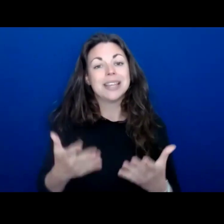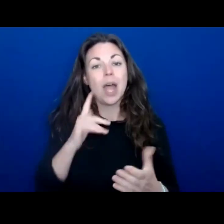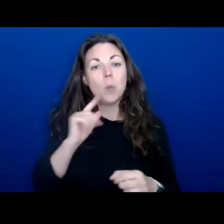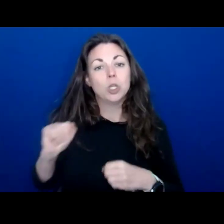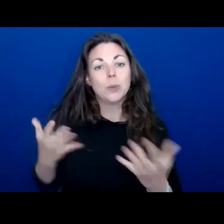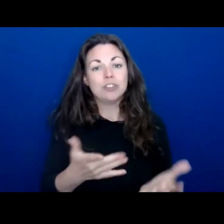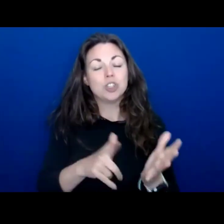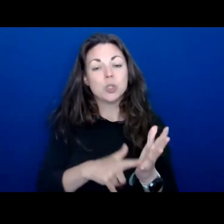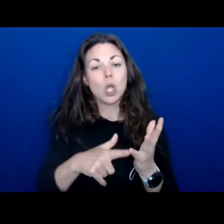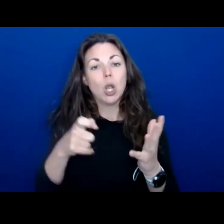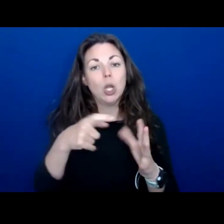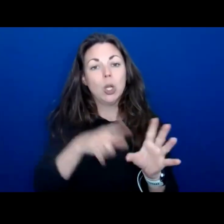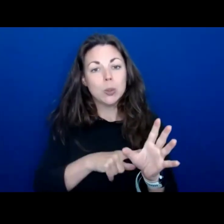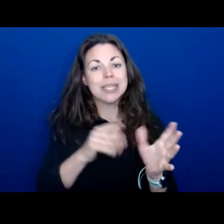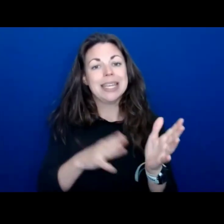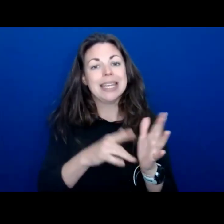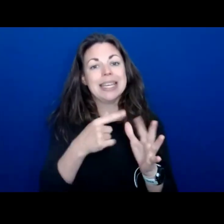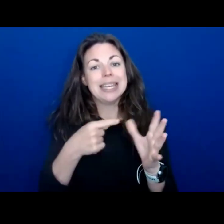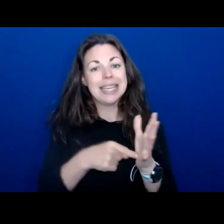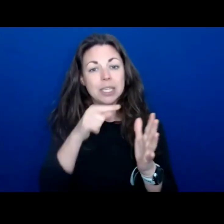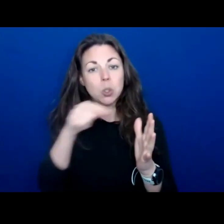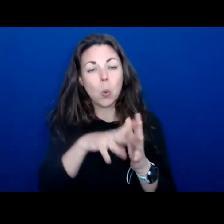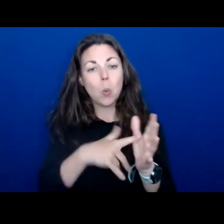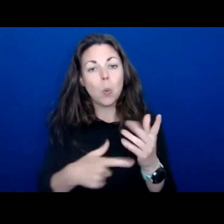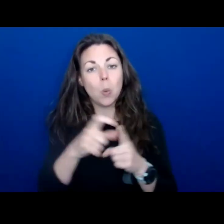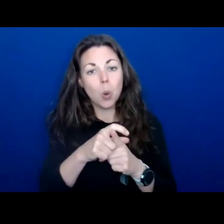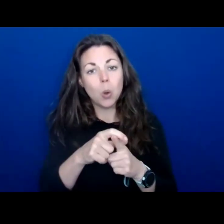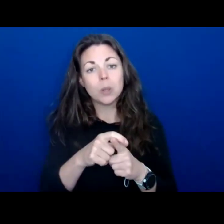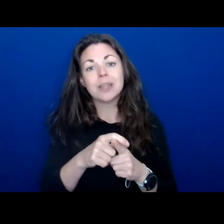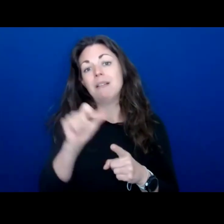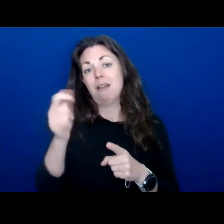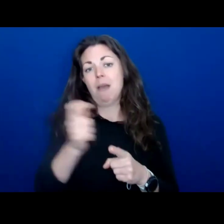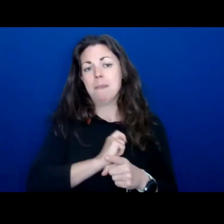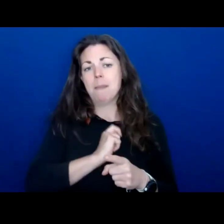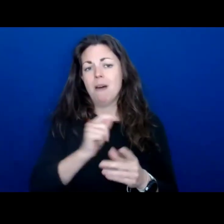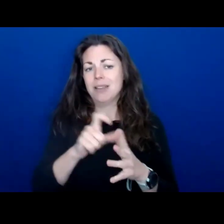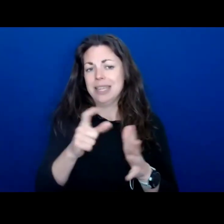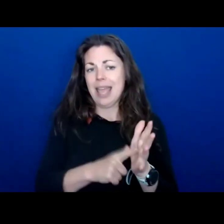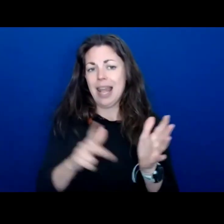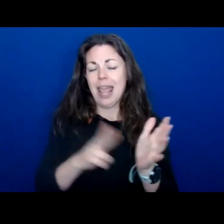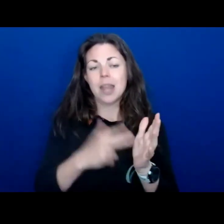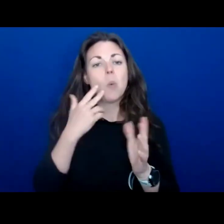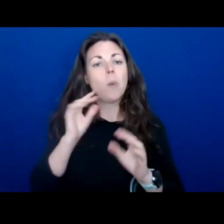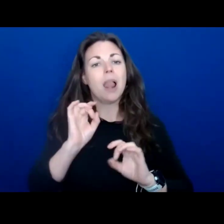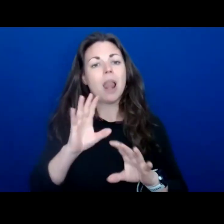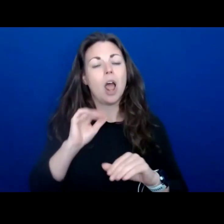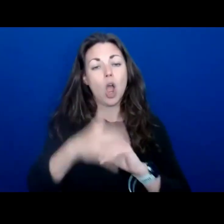Lucy Neatwald, who is another DLM member who is going to be talking to us about her experiences of bringing